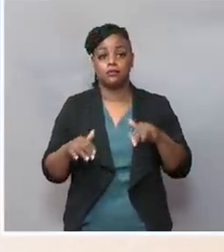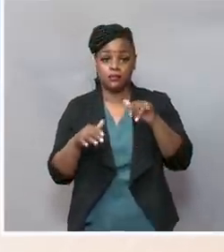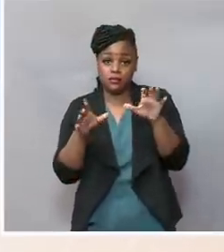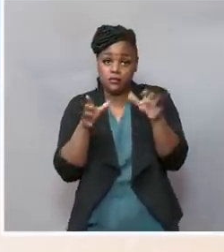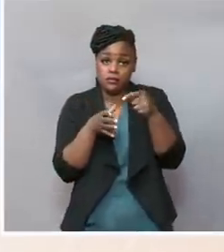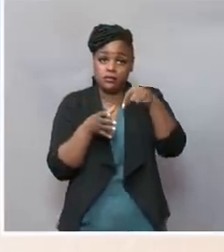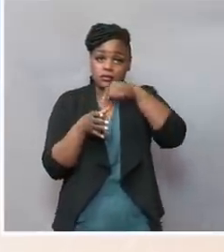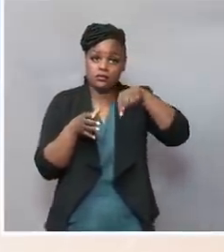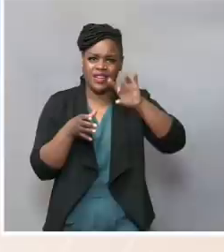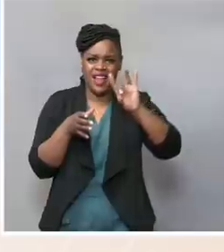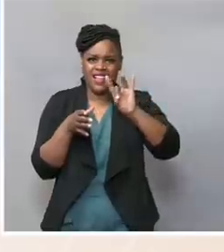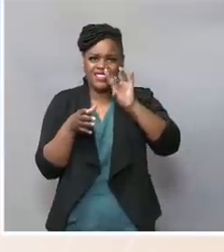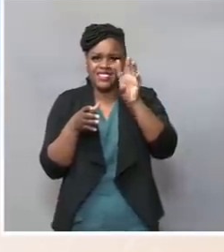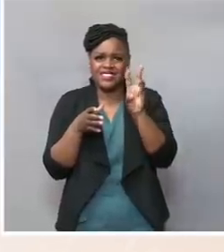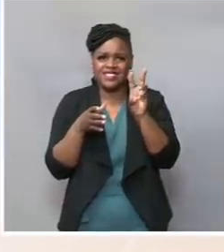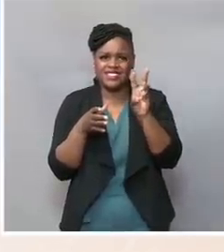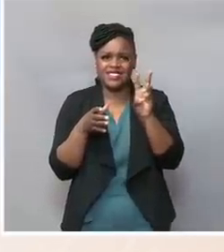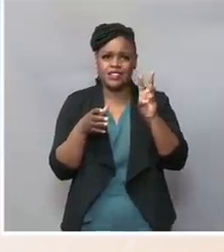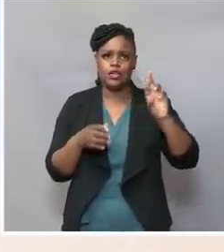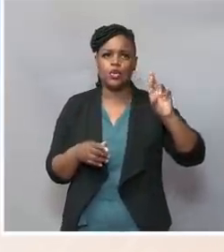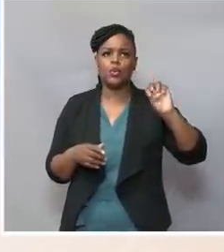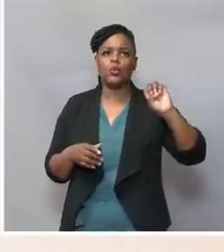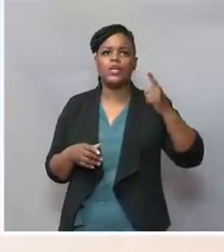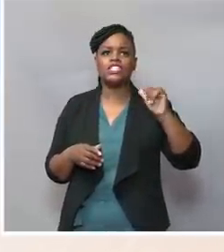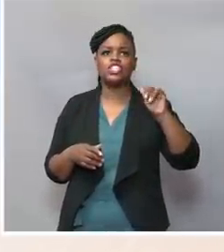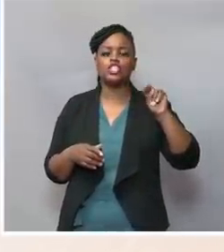This regiment participated in several campaigns,